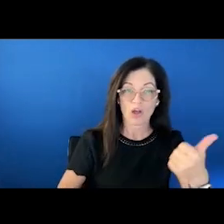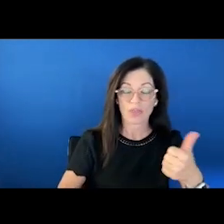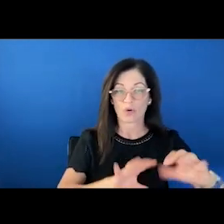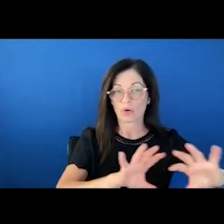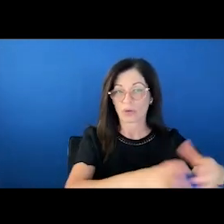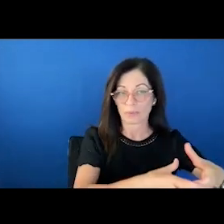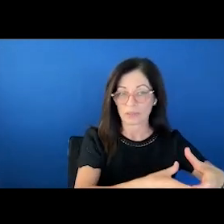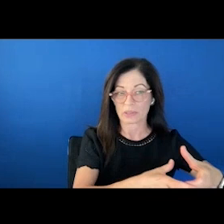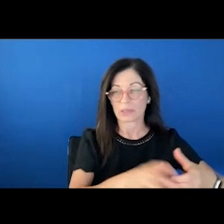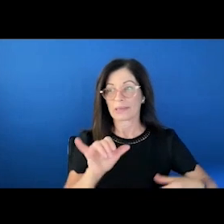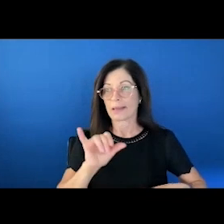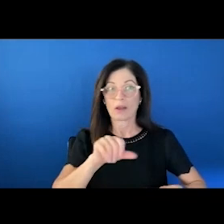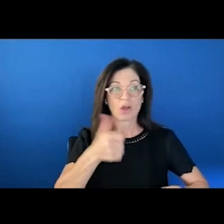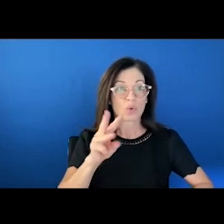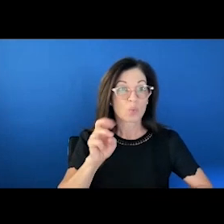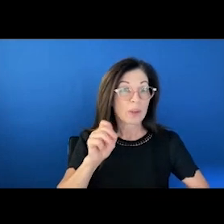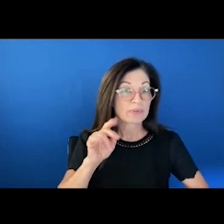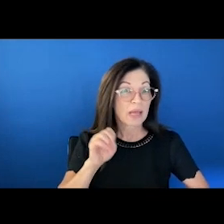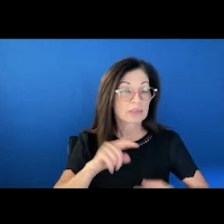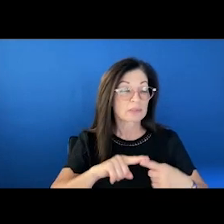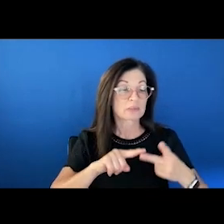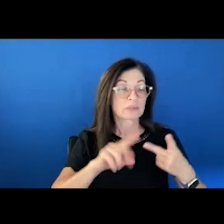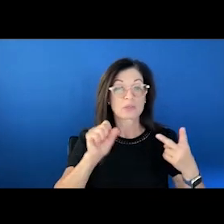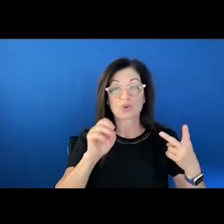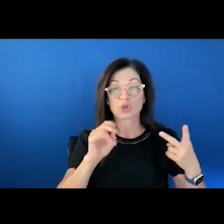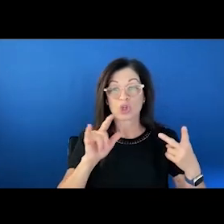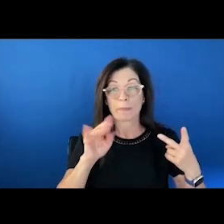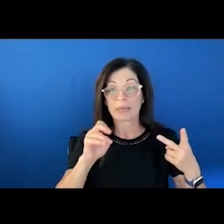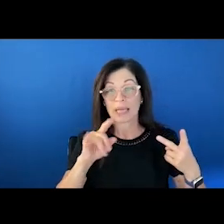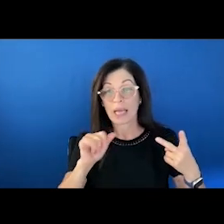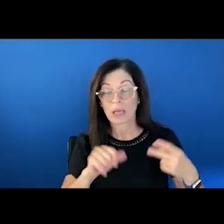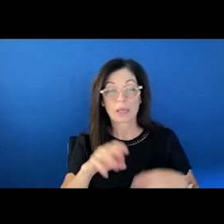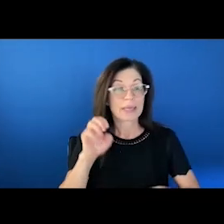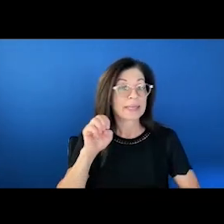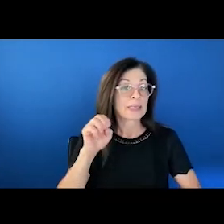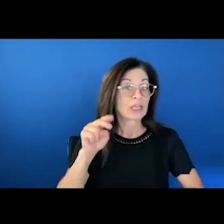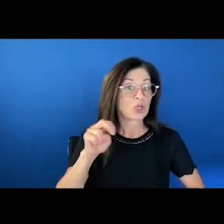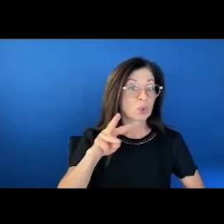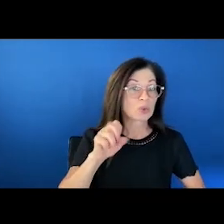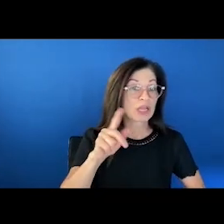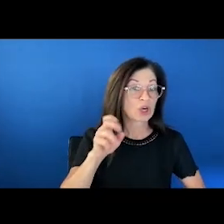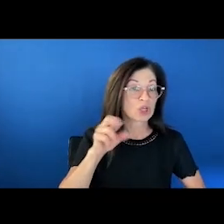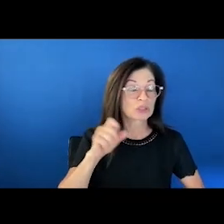This could be other websites, social media, eNewsletters, and so on. Simple enough,